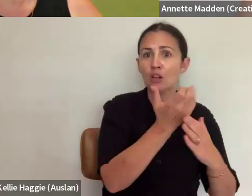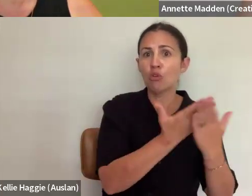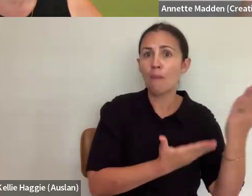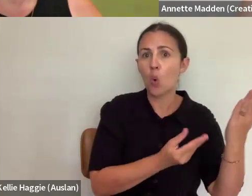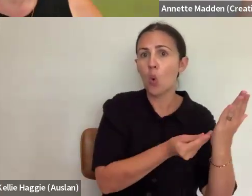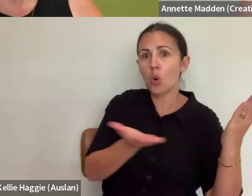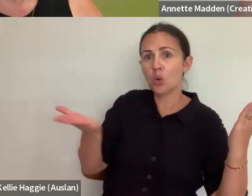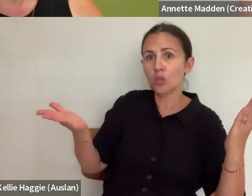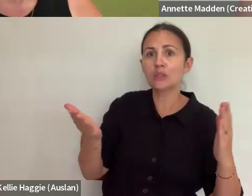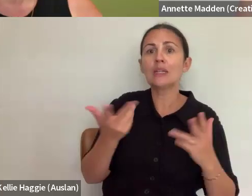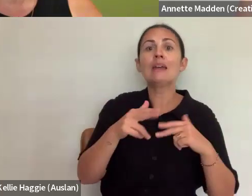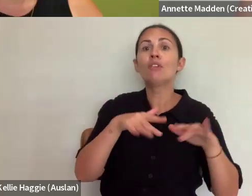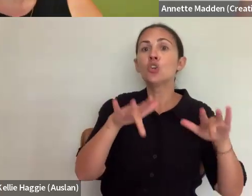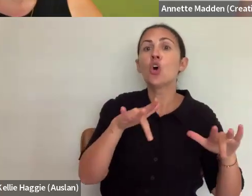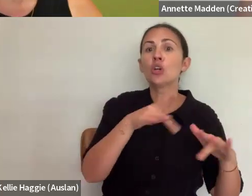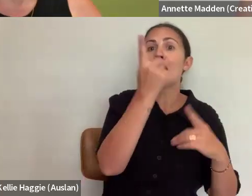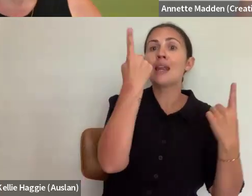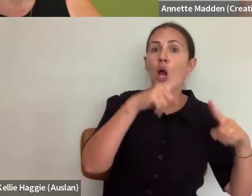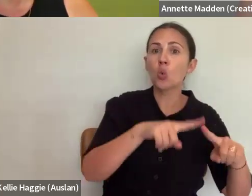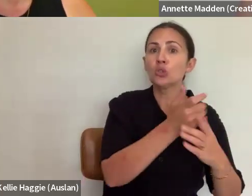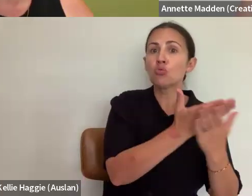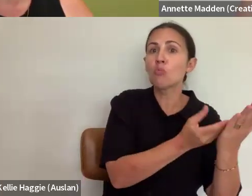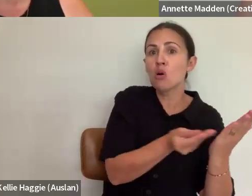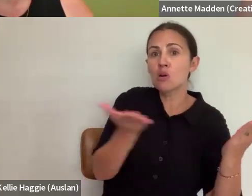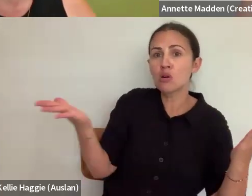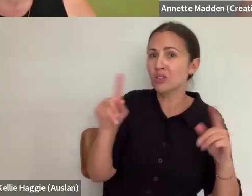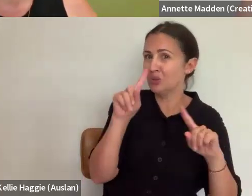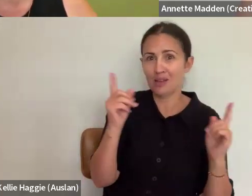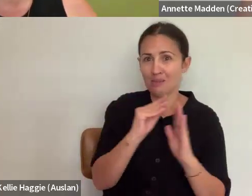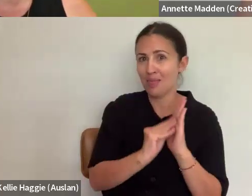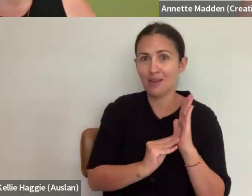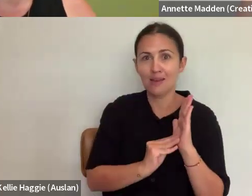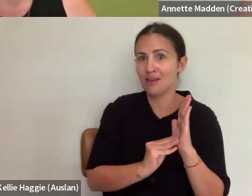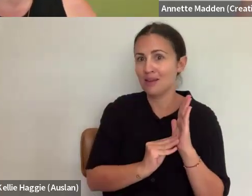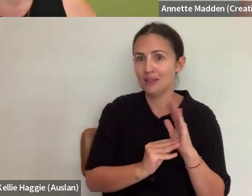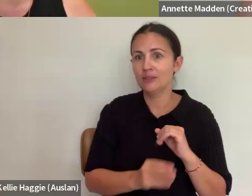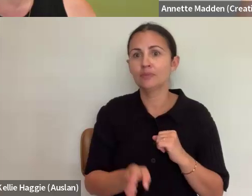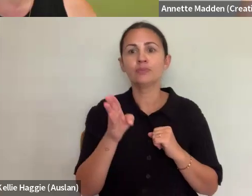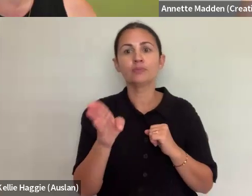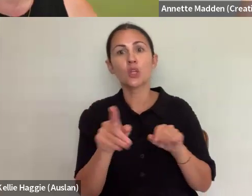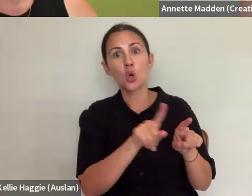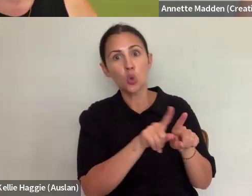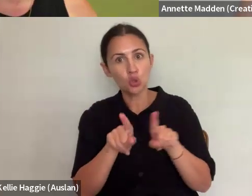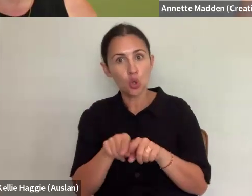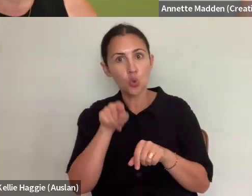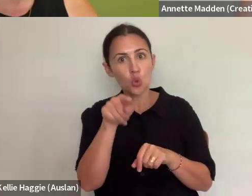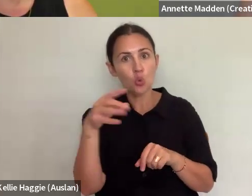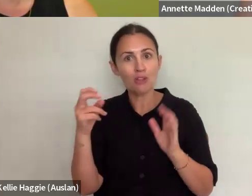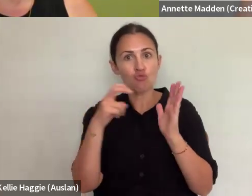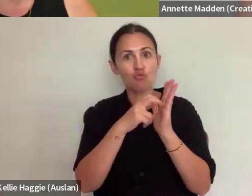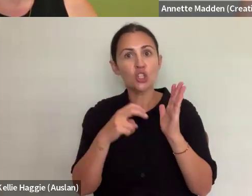urgently